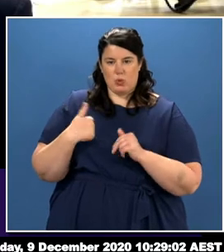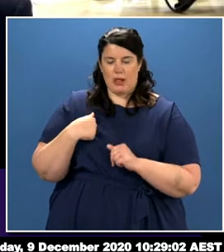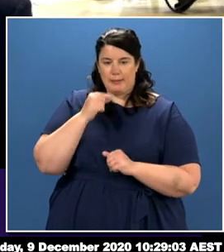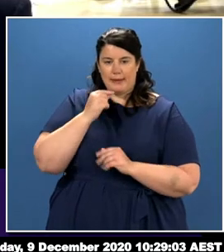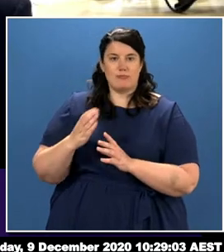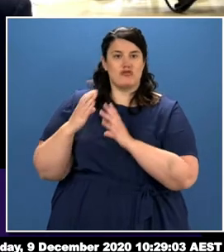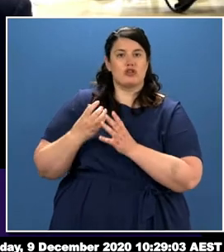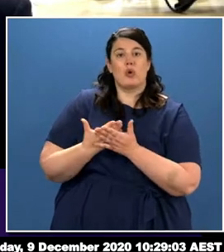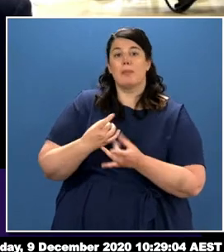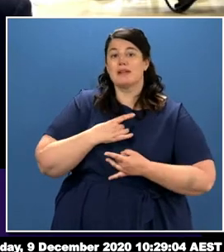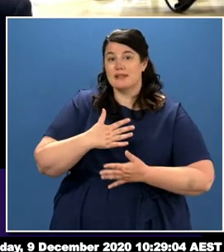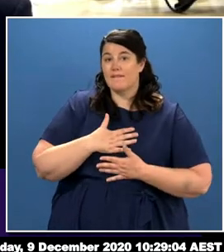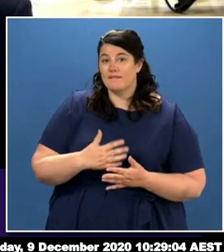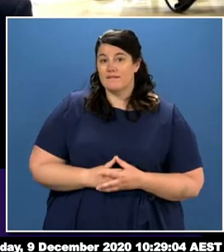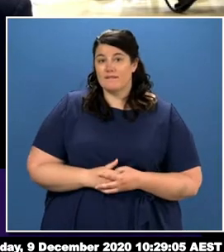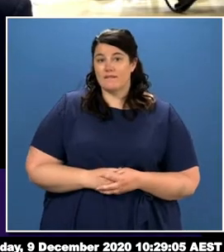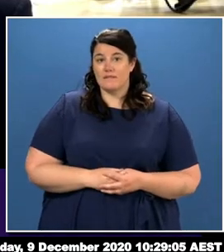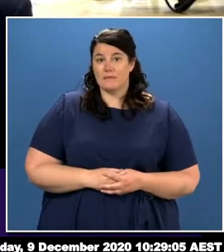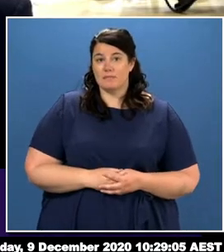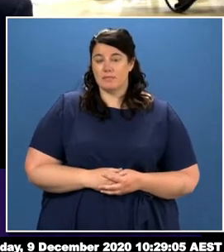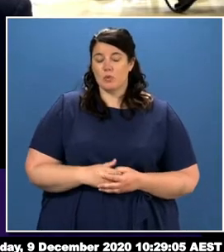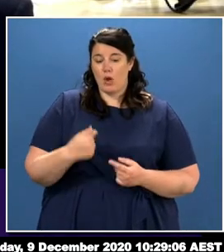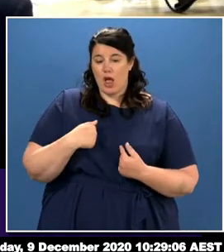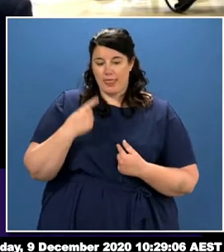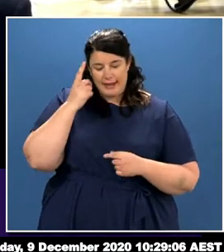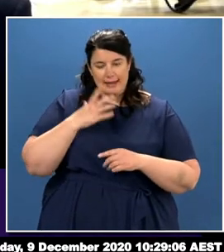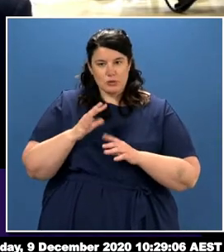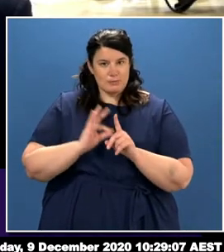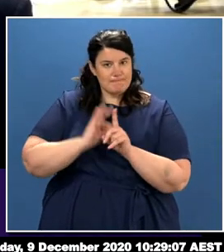I think there is still a bit of work to change that perspective, both